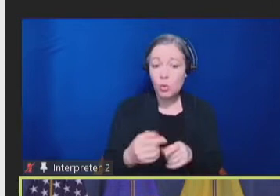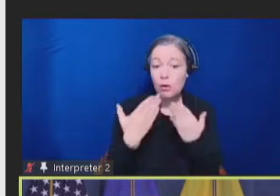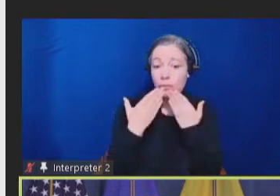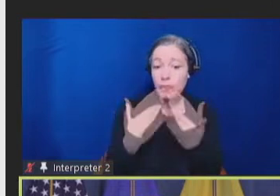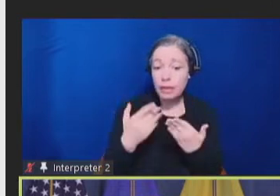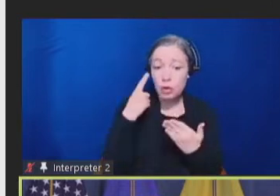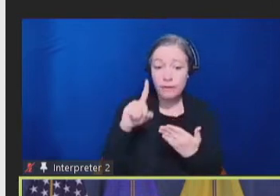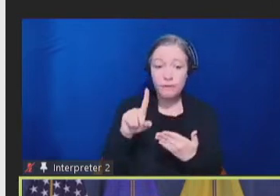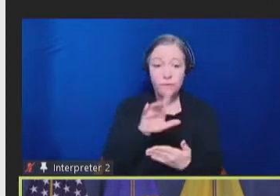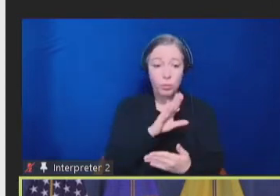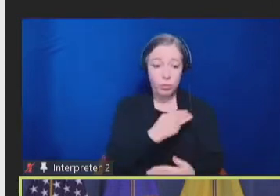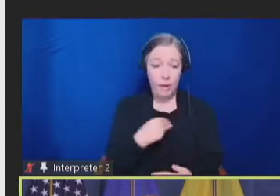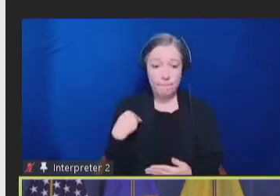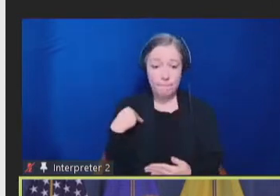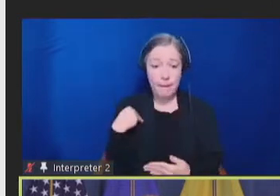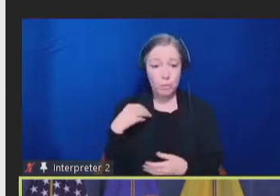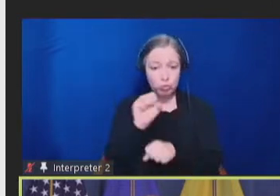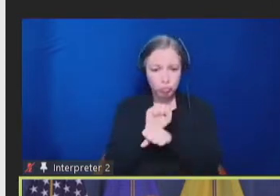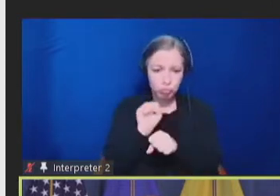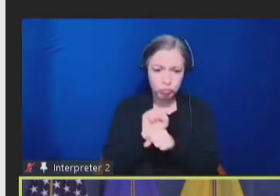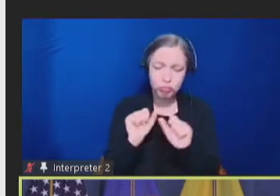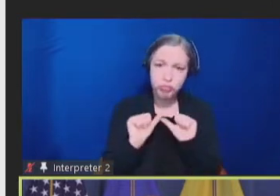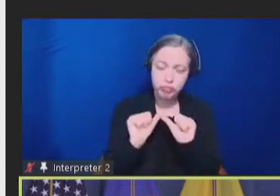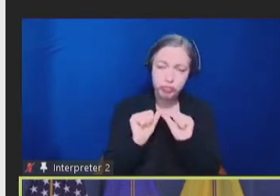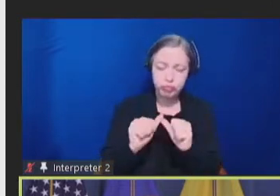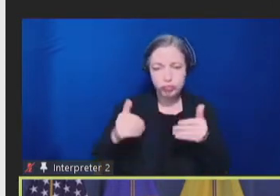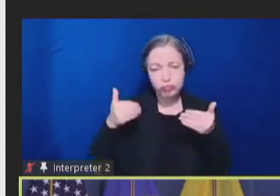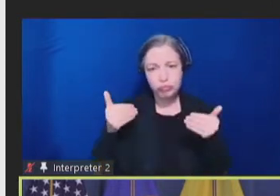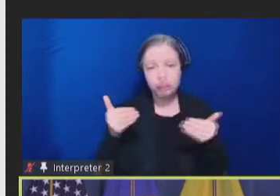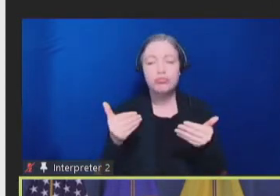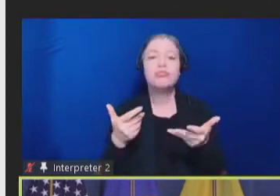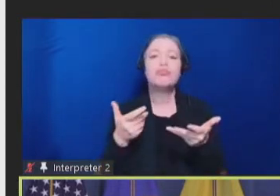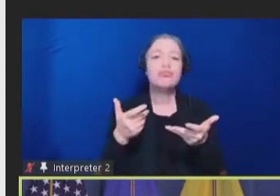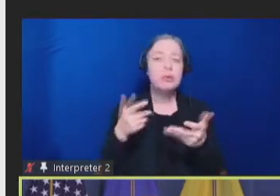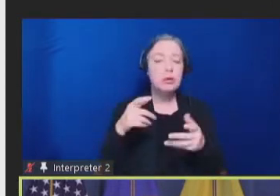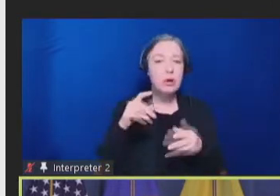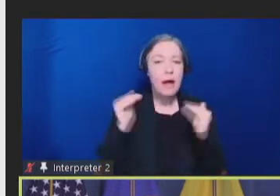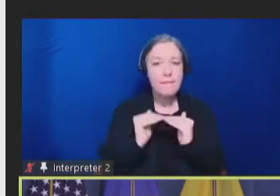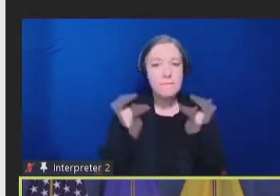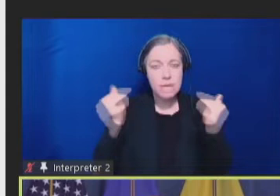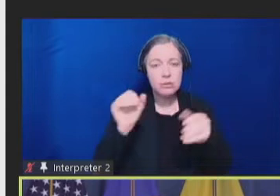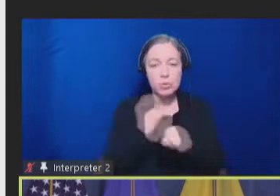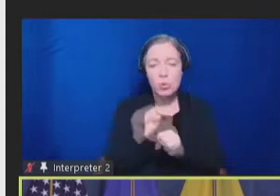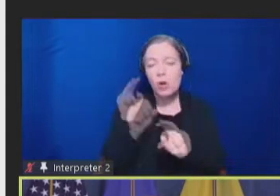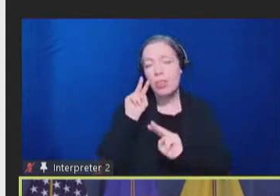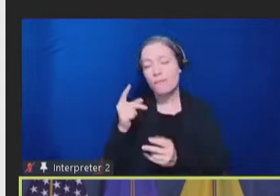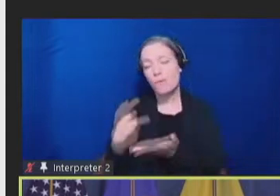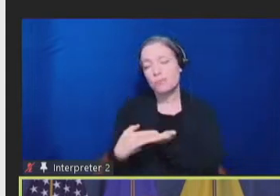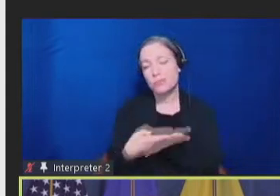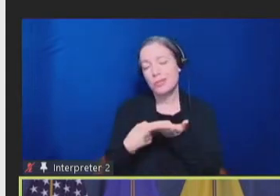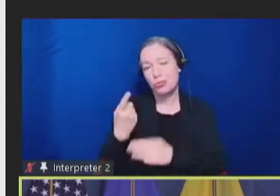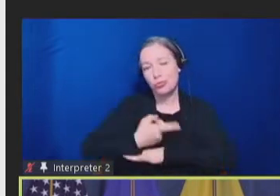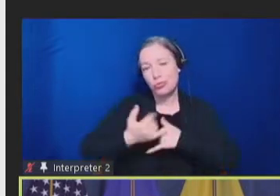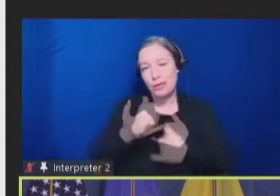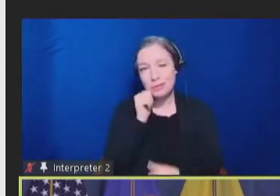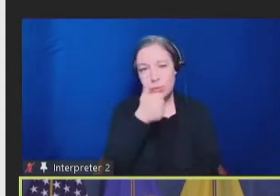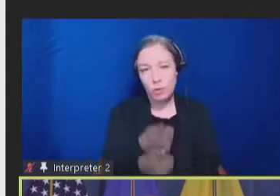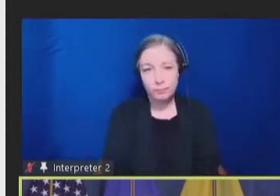I look forward to the presentations and discussions today and tomorrow. I want to begin with a few remarks about housekeeping.